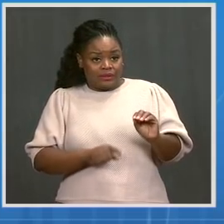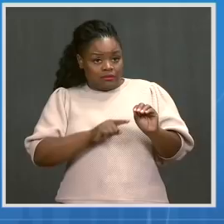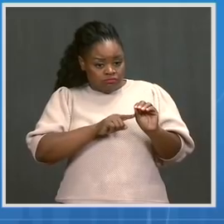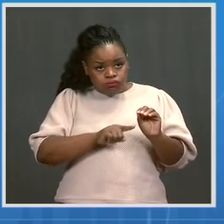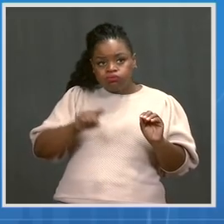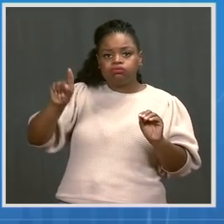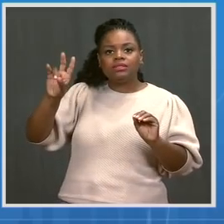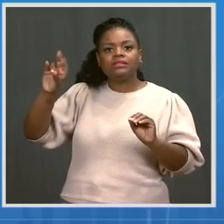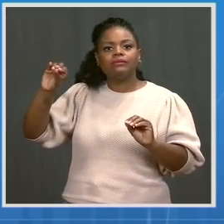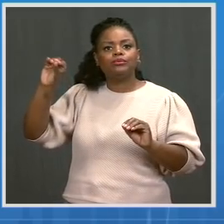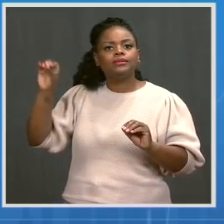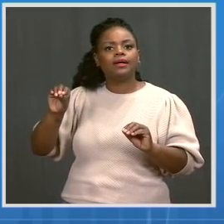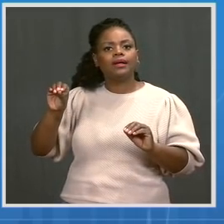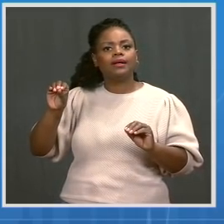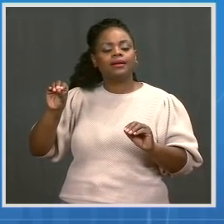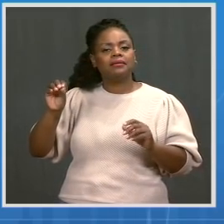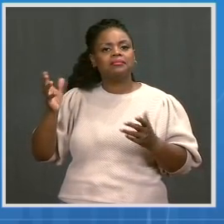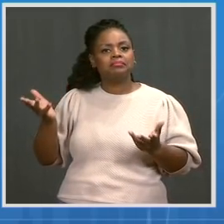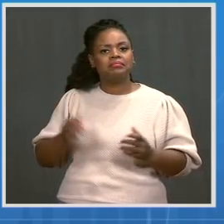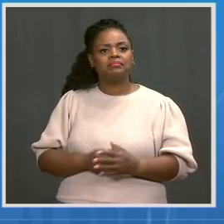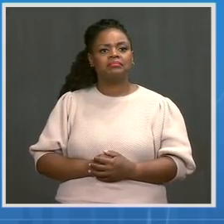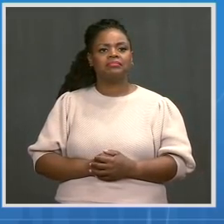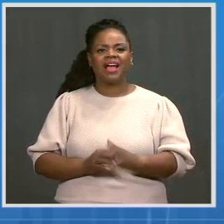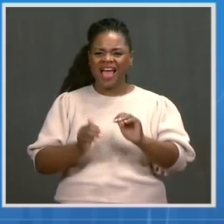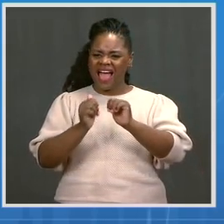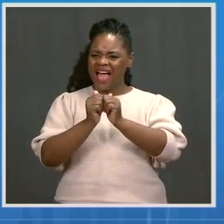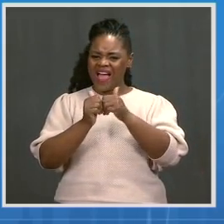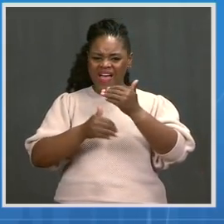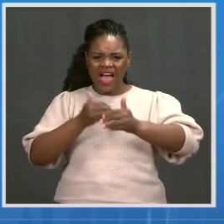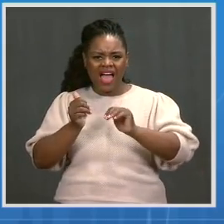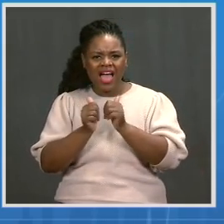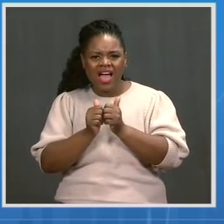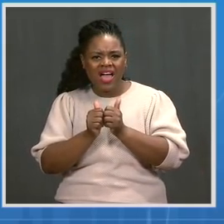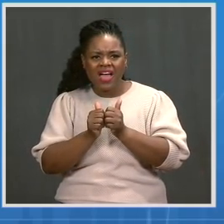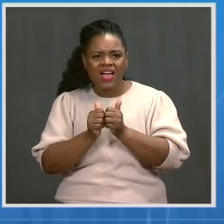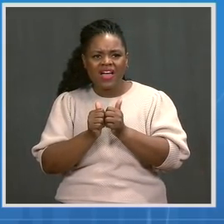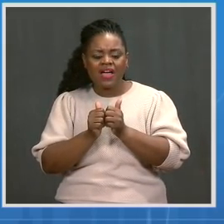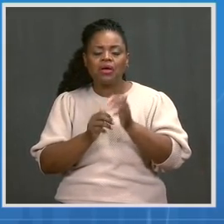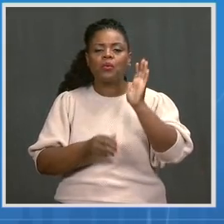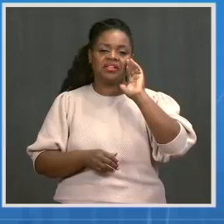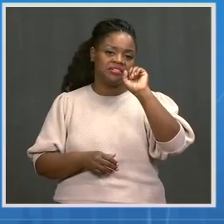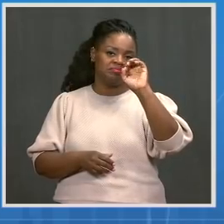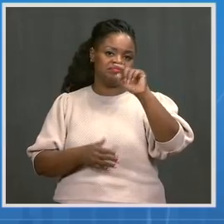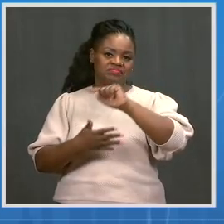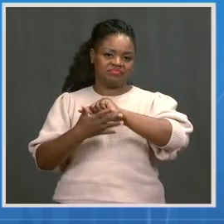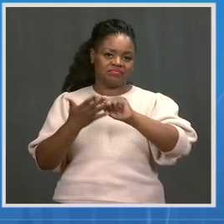So, how are we doing? Today, I want to drill down on the numbers that show where we have made the most progress